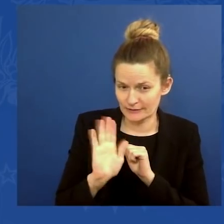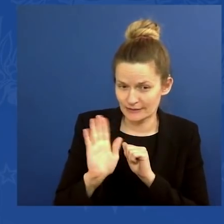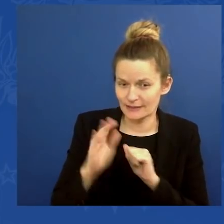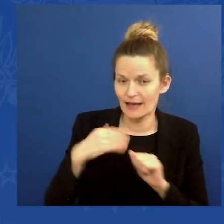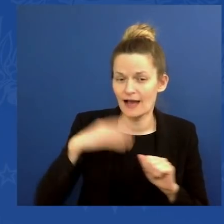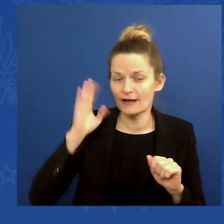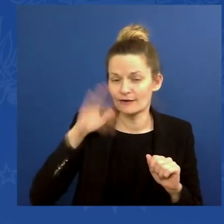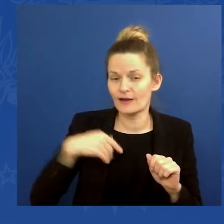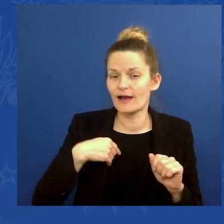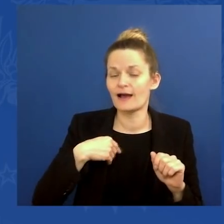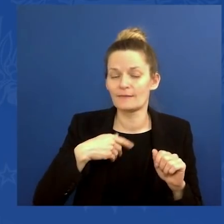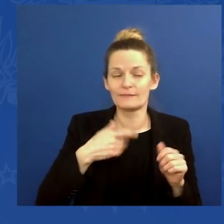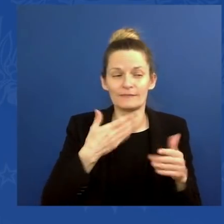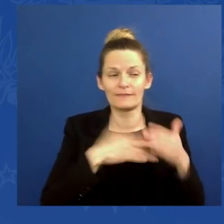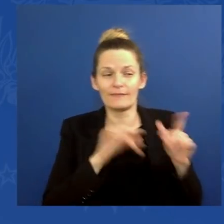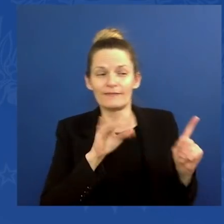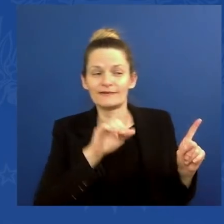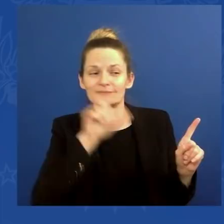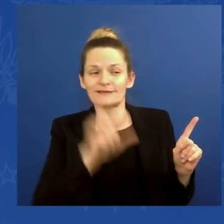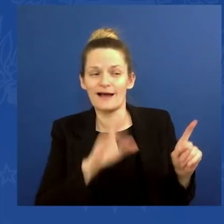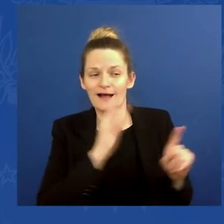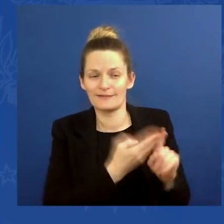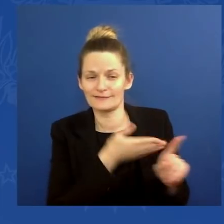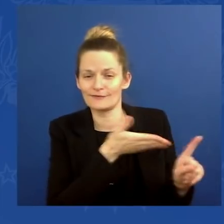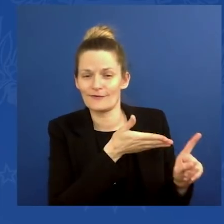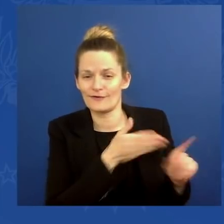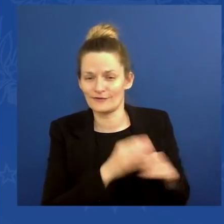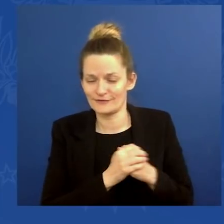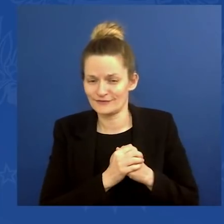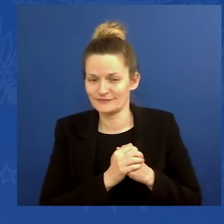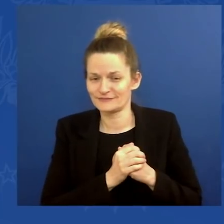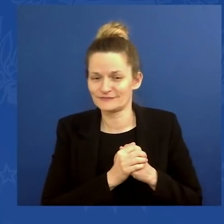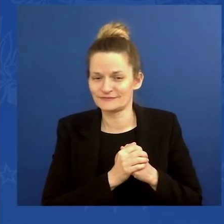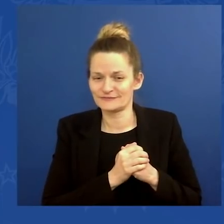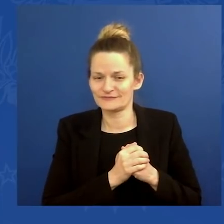Okay? Look, thank you very much, Nancy,